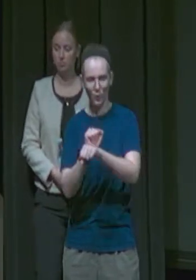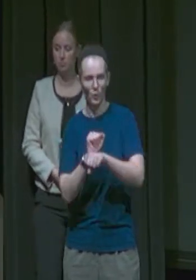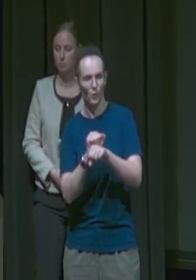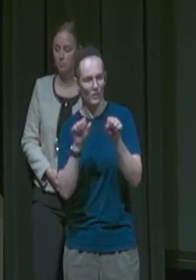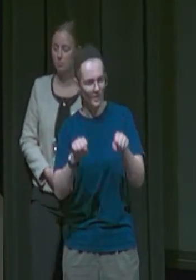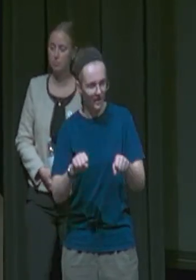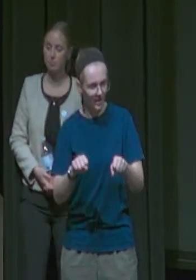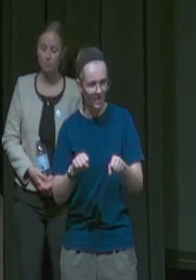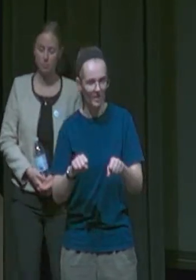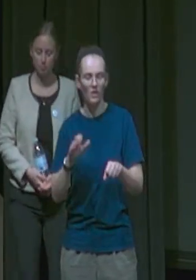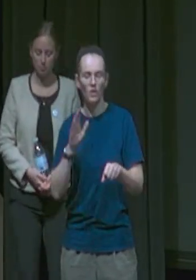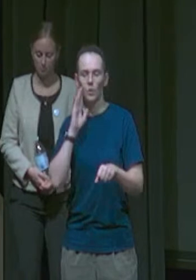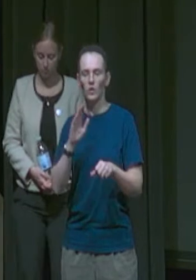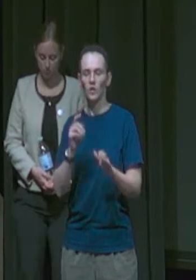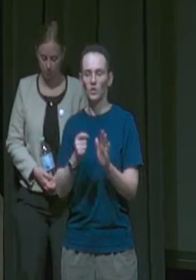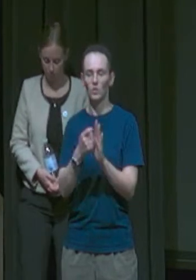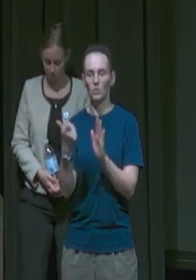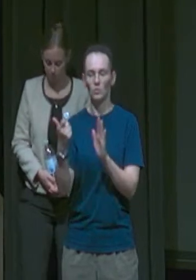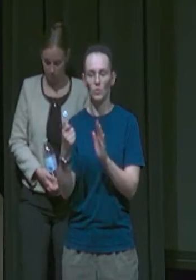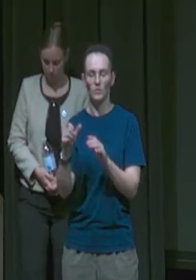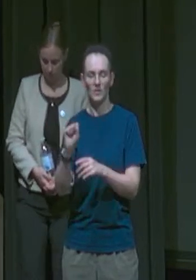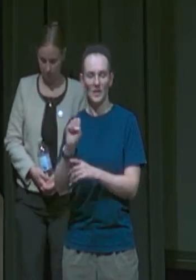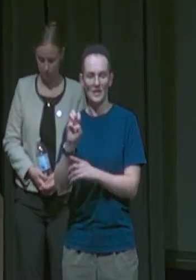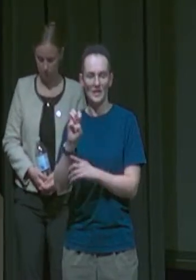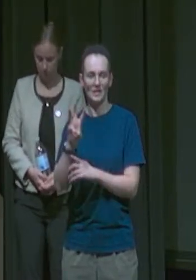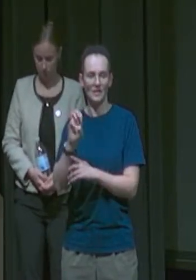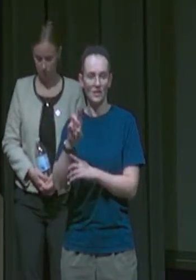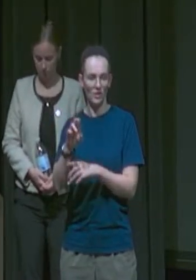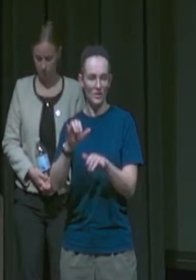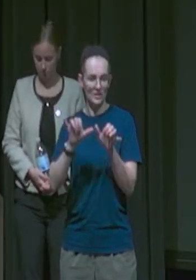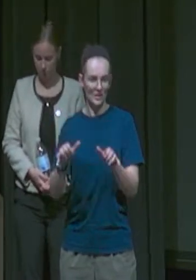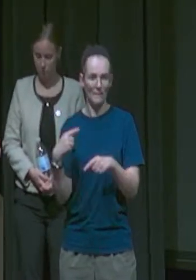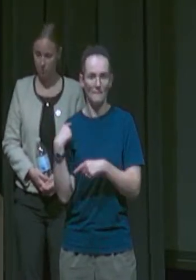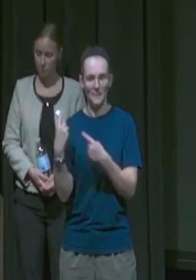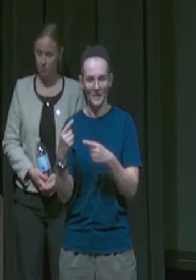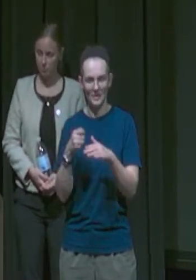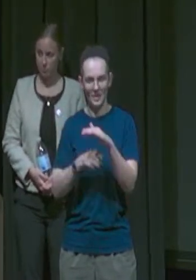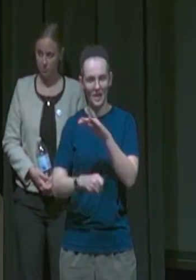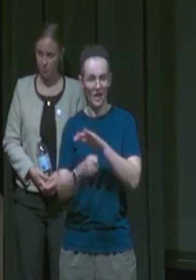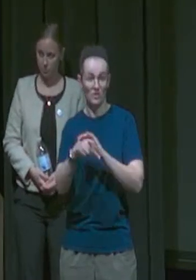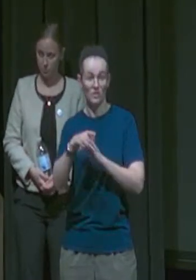um they they are going to be removing the sewer system that has has been under Gorge Metro Park